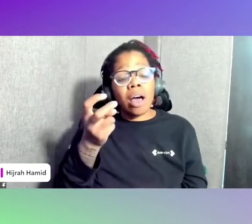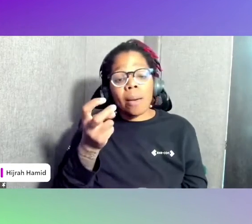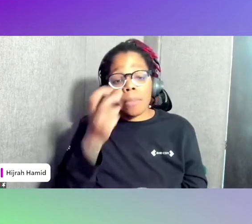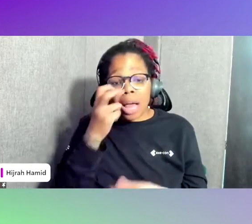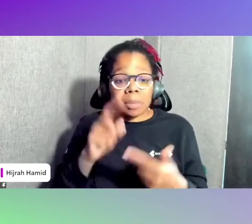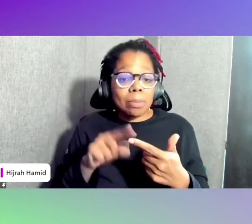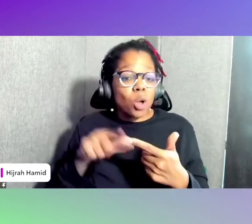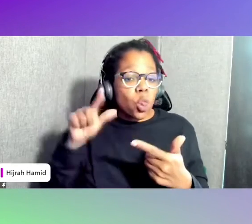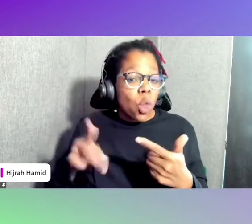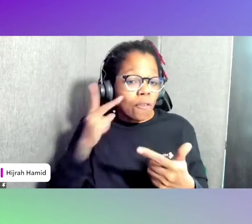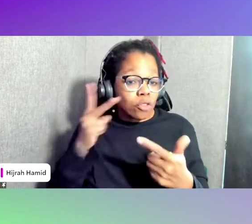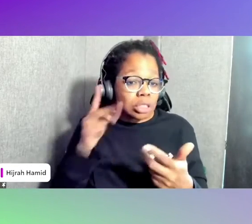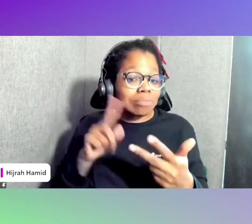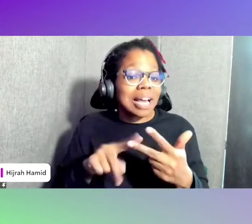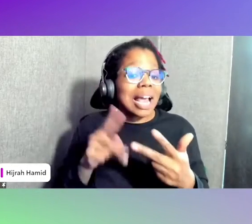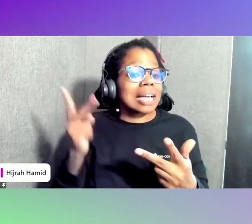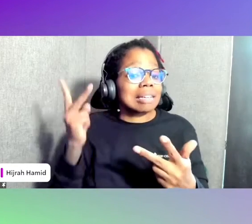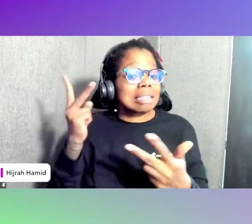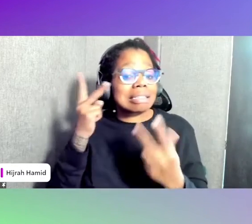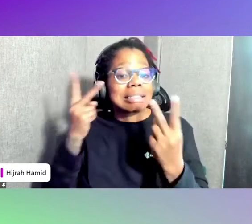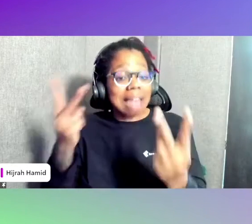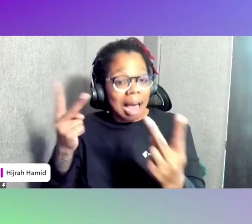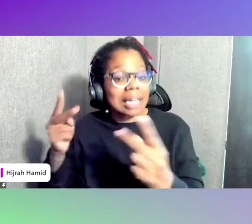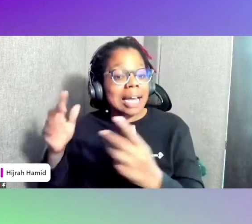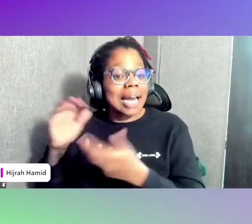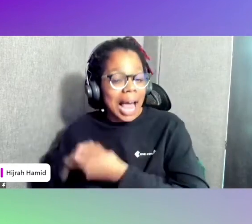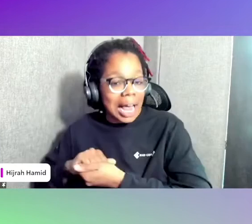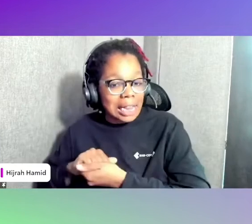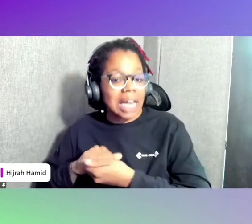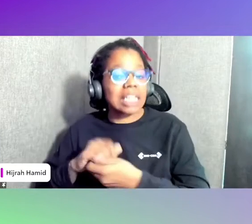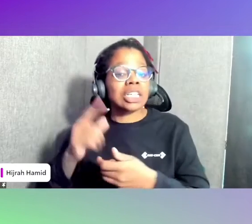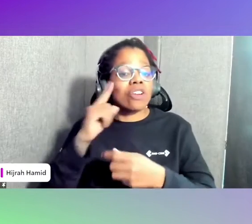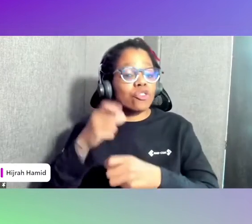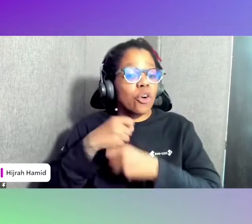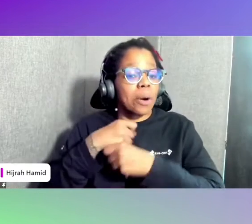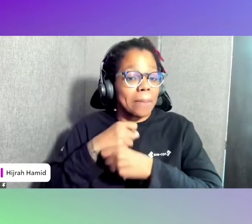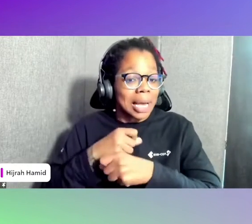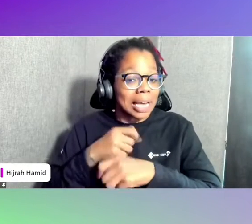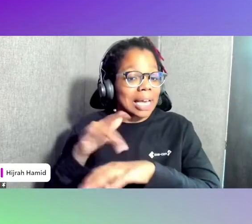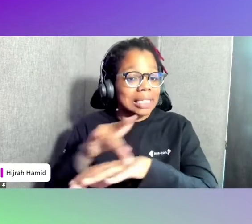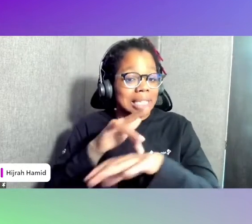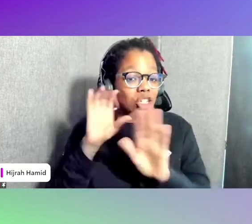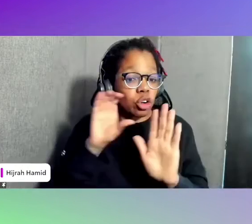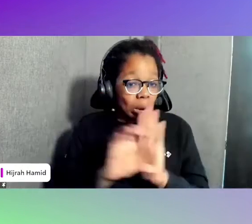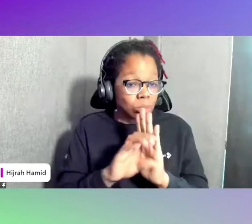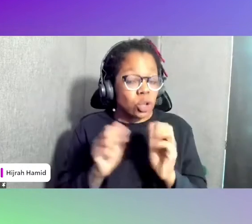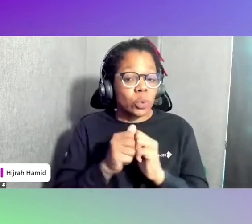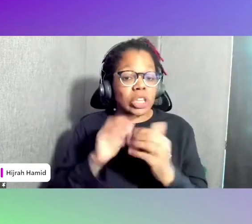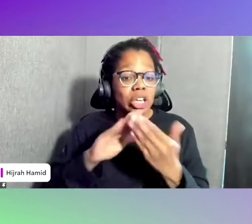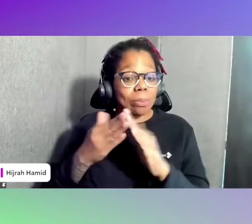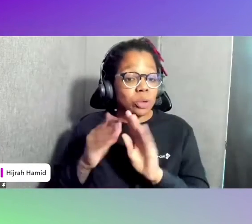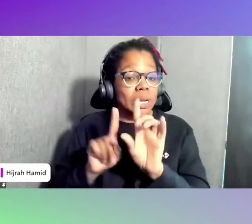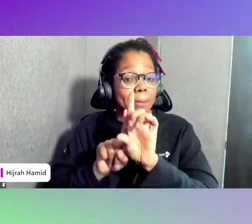premise is simple, but new. We re equip blind people and low vision people and with cited allies the means of